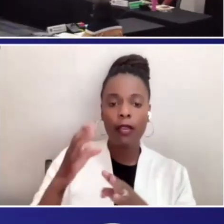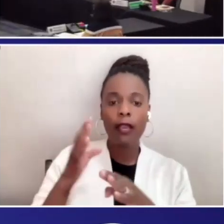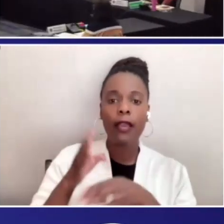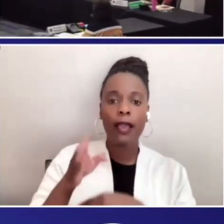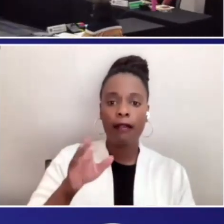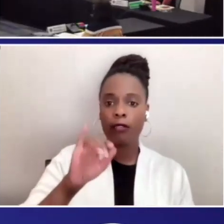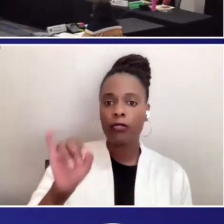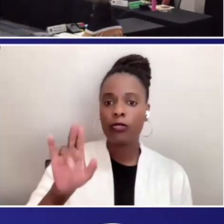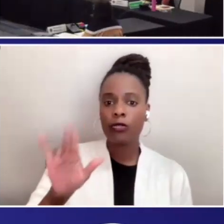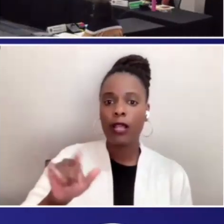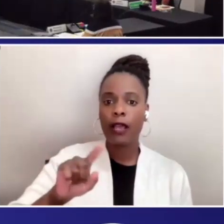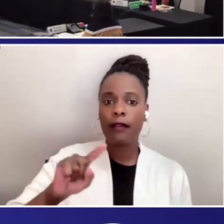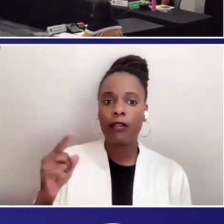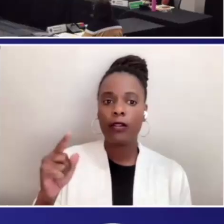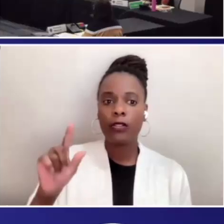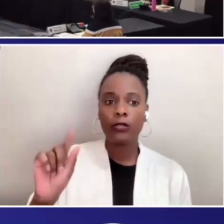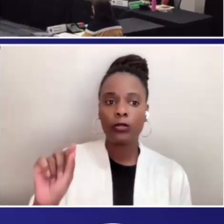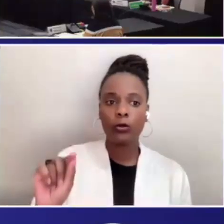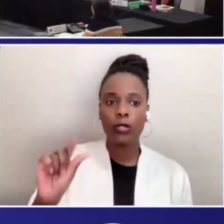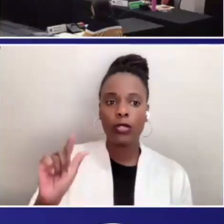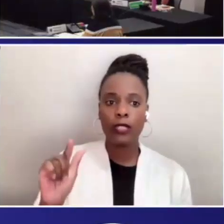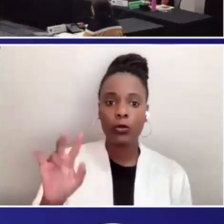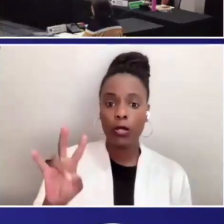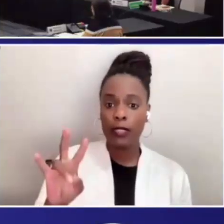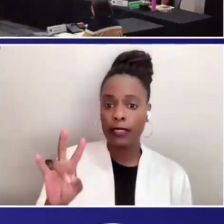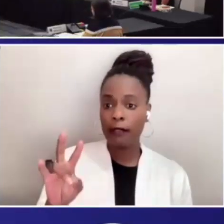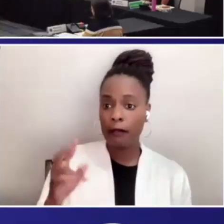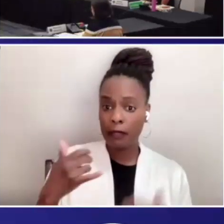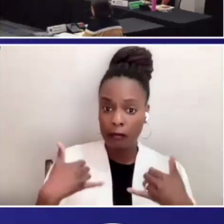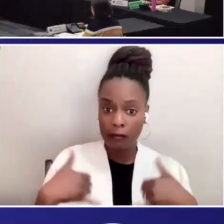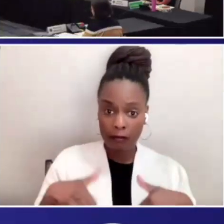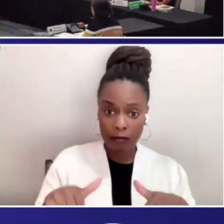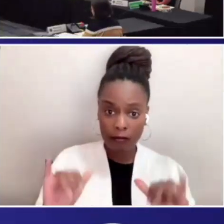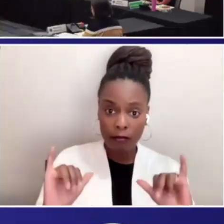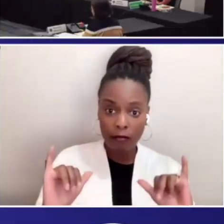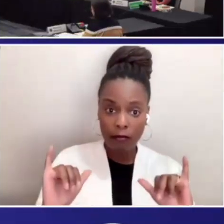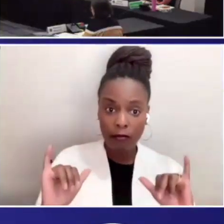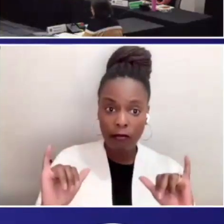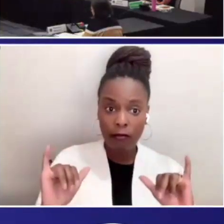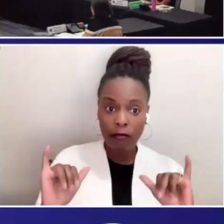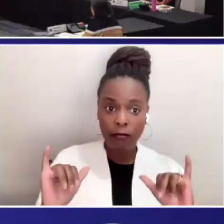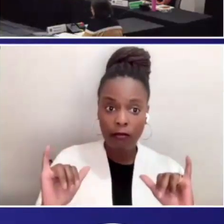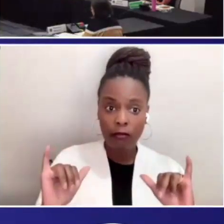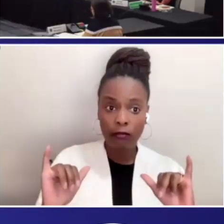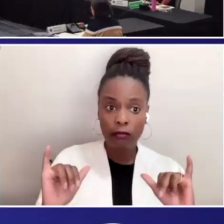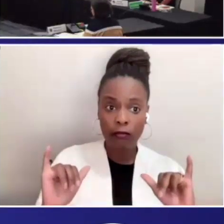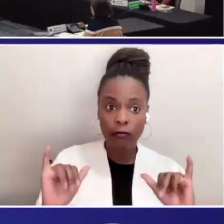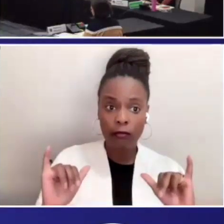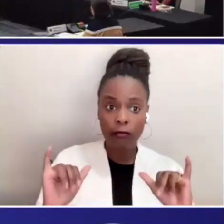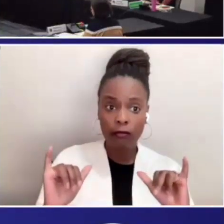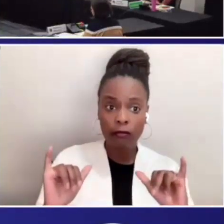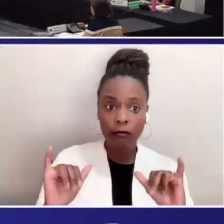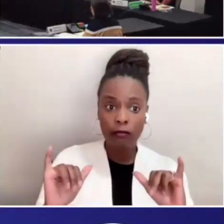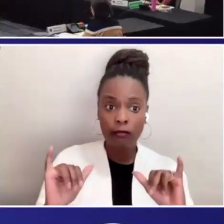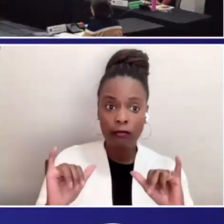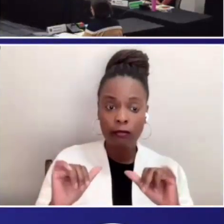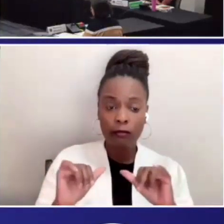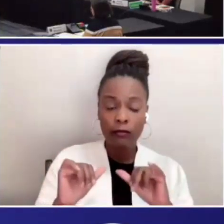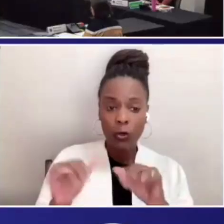2027, do they still continue to receive the